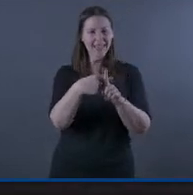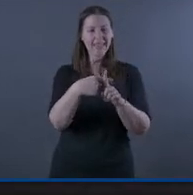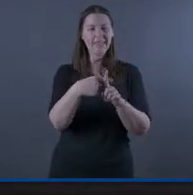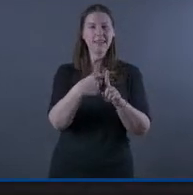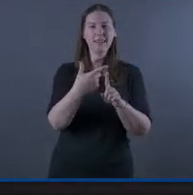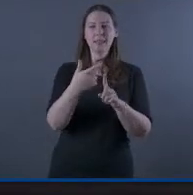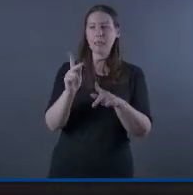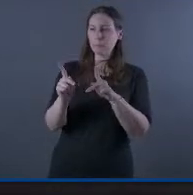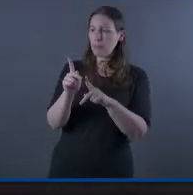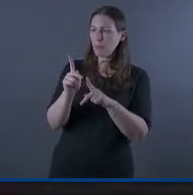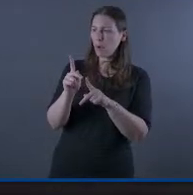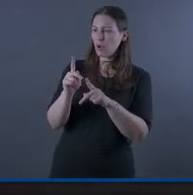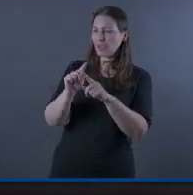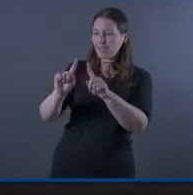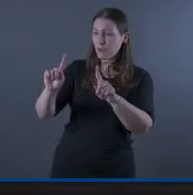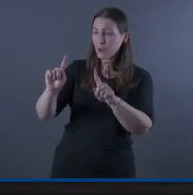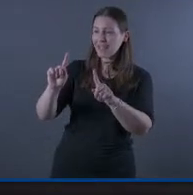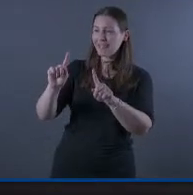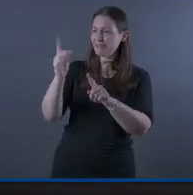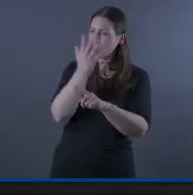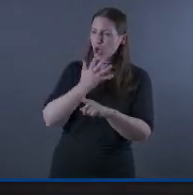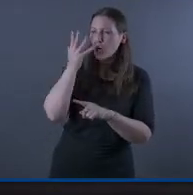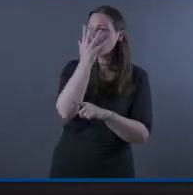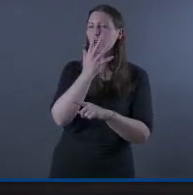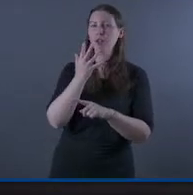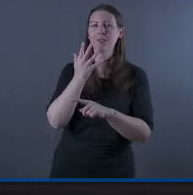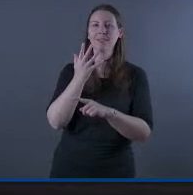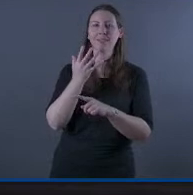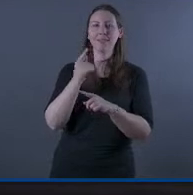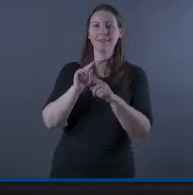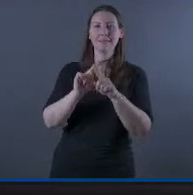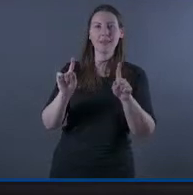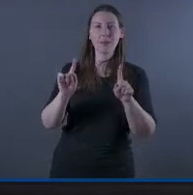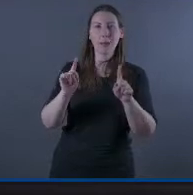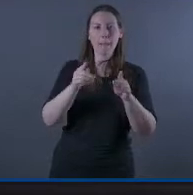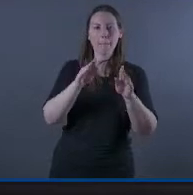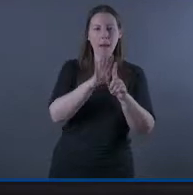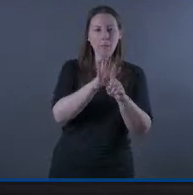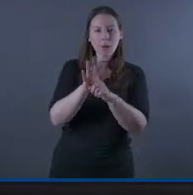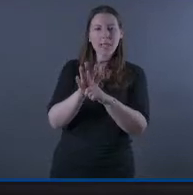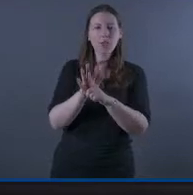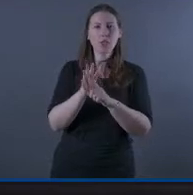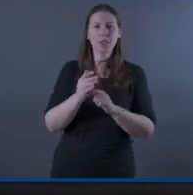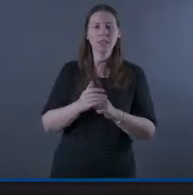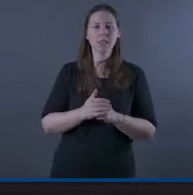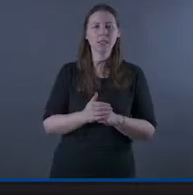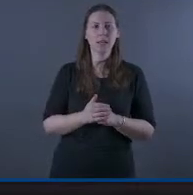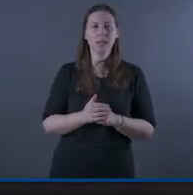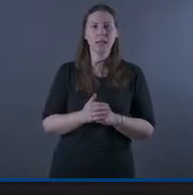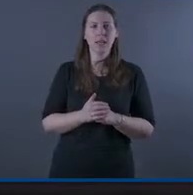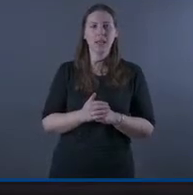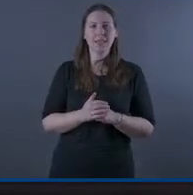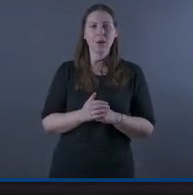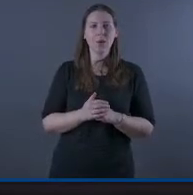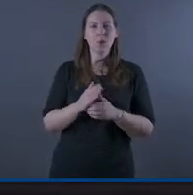she knew we were getting people who weren't able to set their phone on redial and get onto the computer